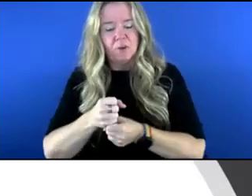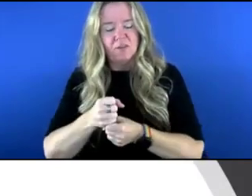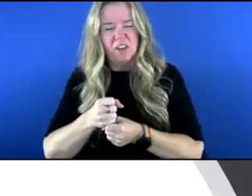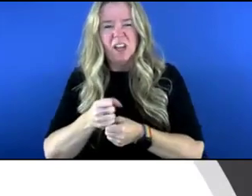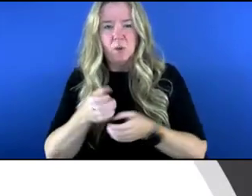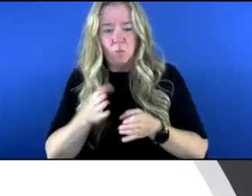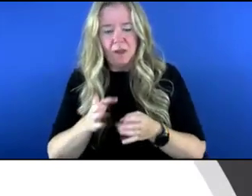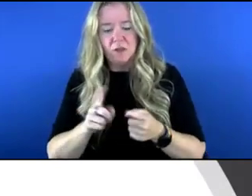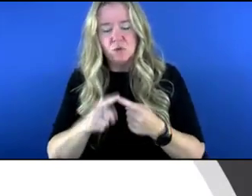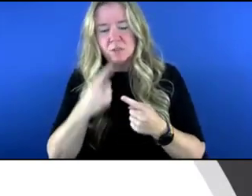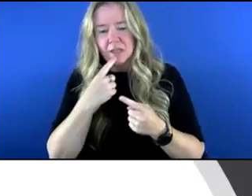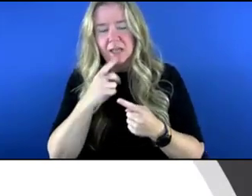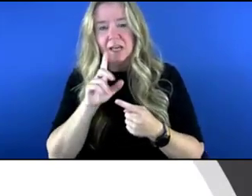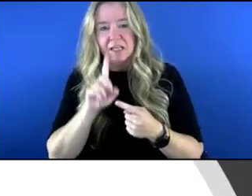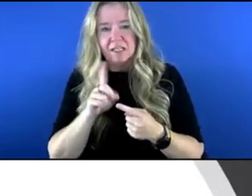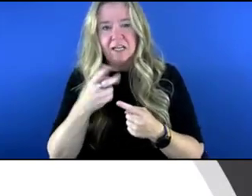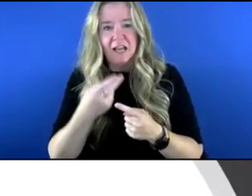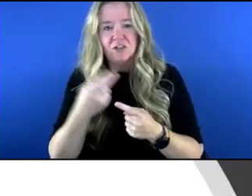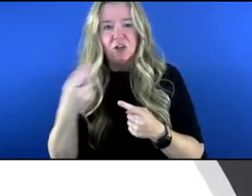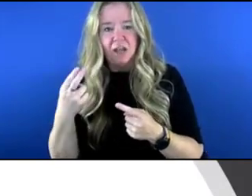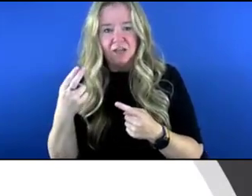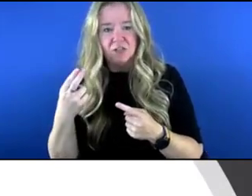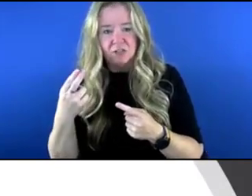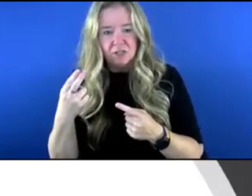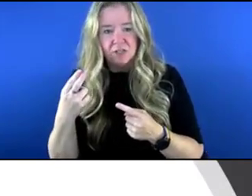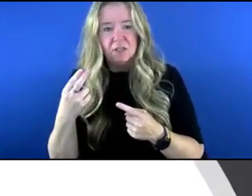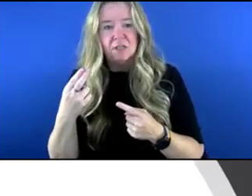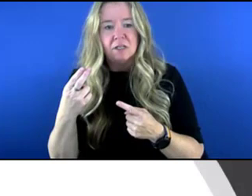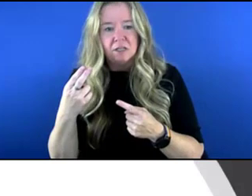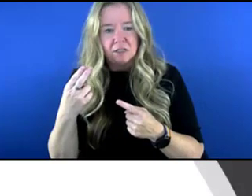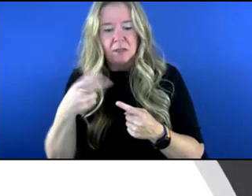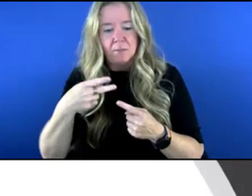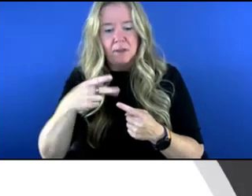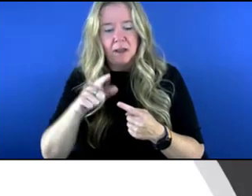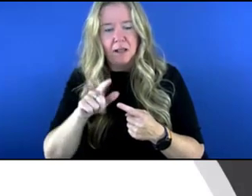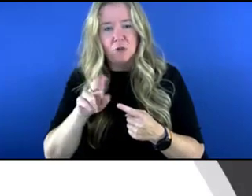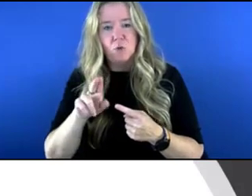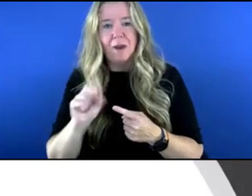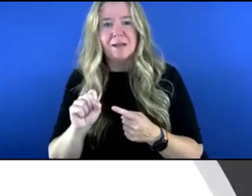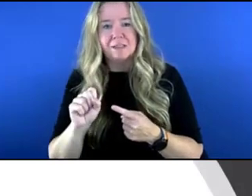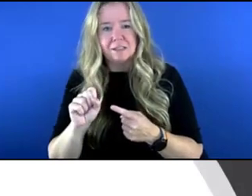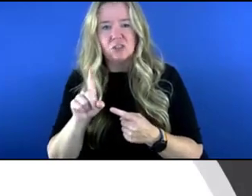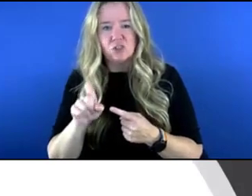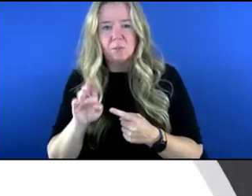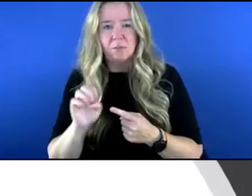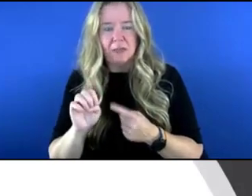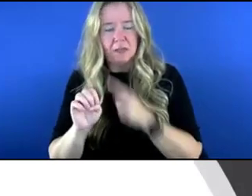to say DHH Plus, spelled out p-l-u-s.